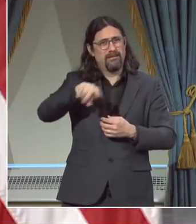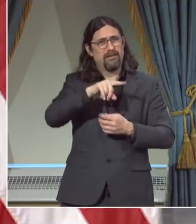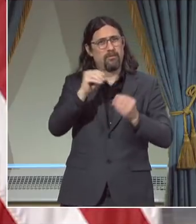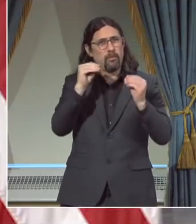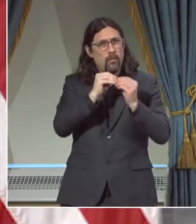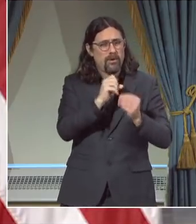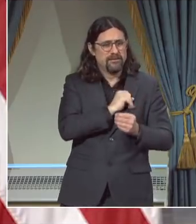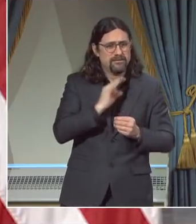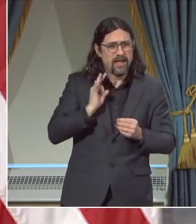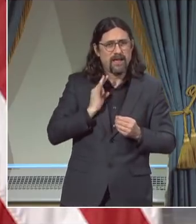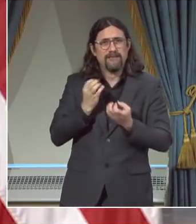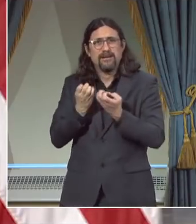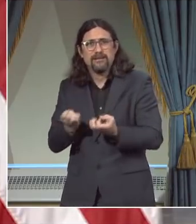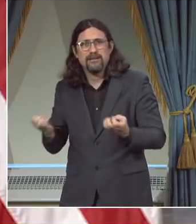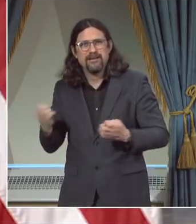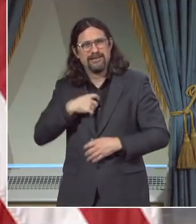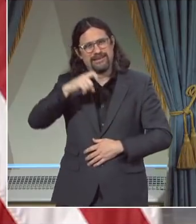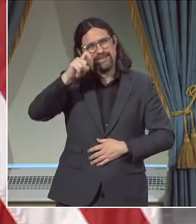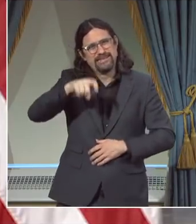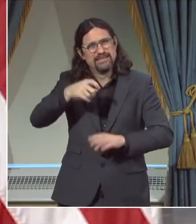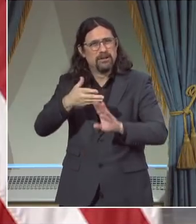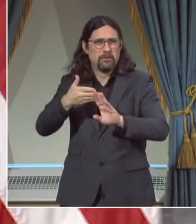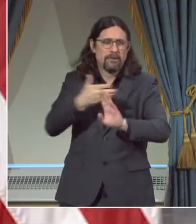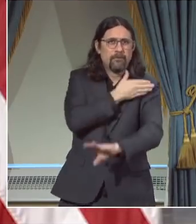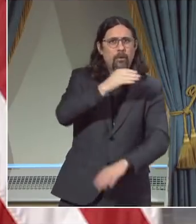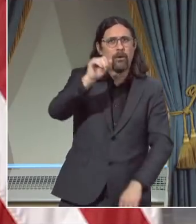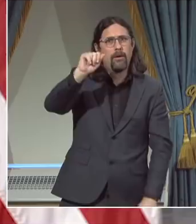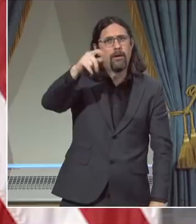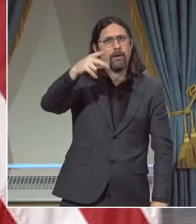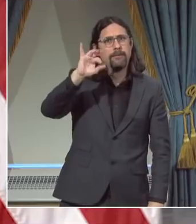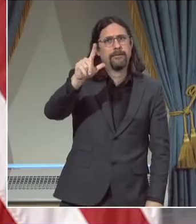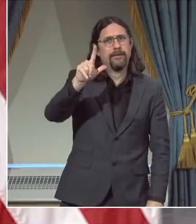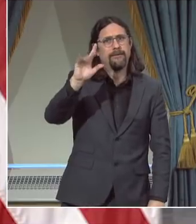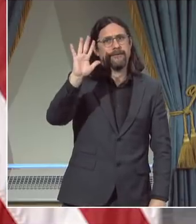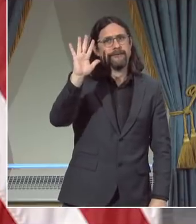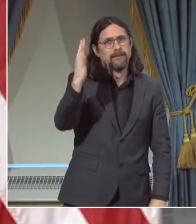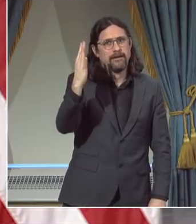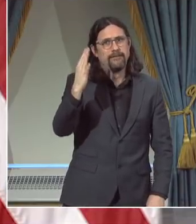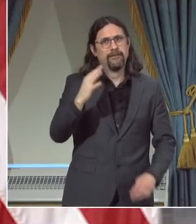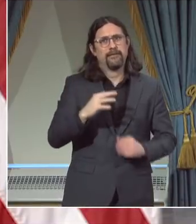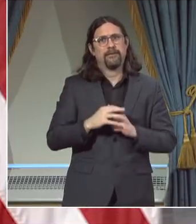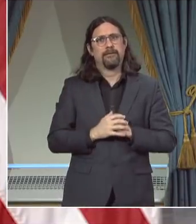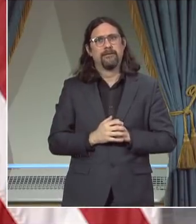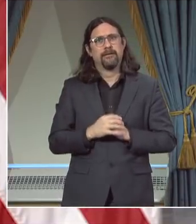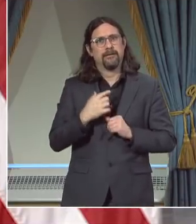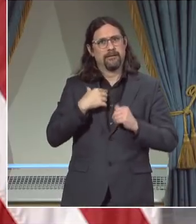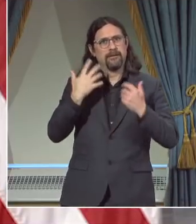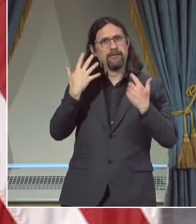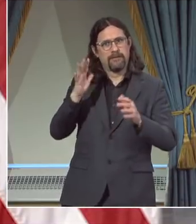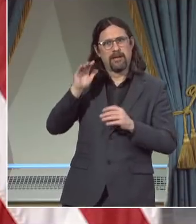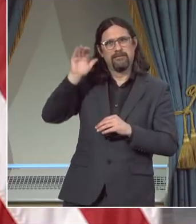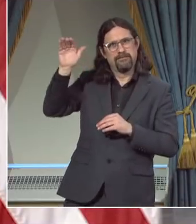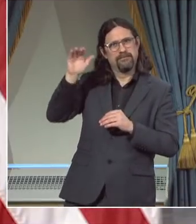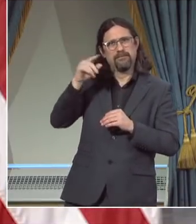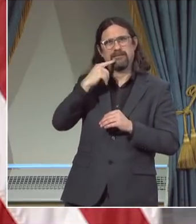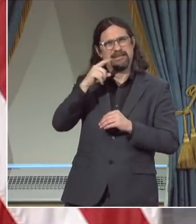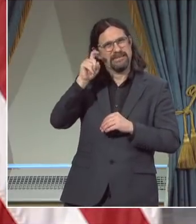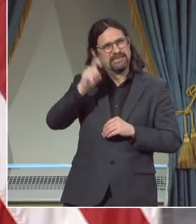REINFORCEMENTS WE NEED PARTICULARLY WHEN IT COMES TO VENTILATORS. I ASKED THE FEDER AL ADMINISTRATION TO GET US ADDITIONAL